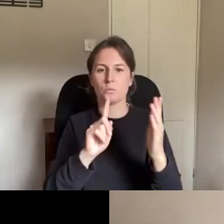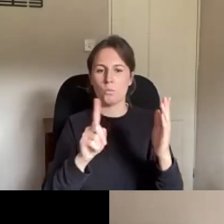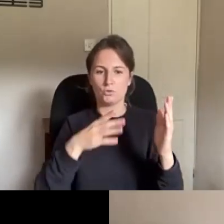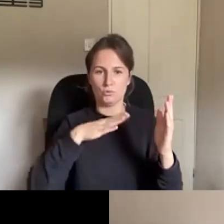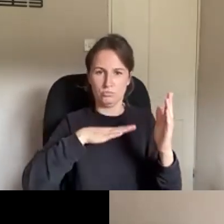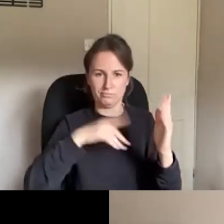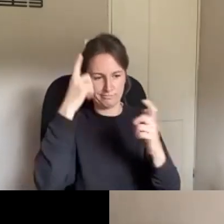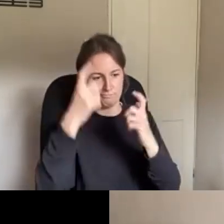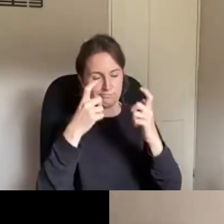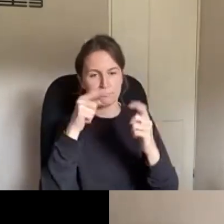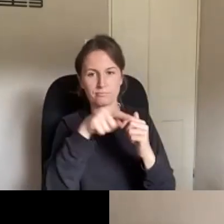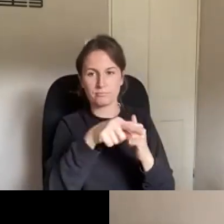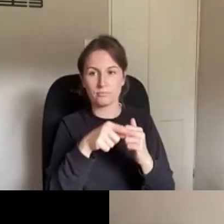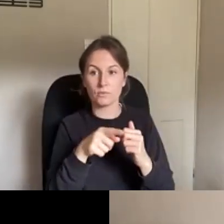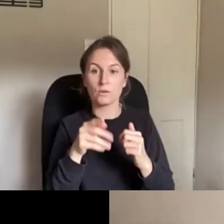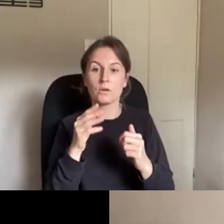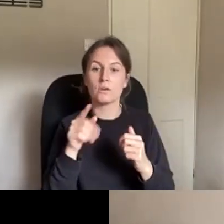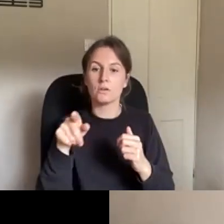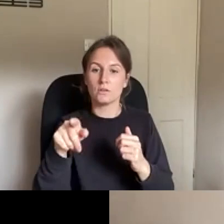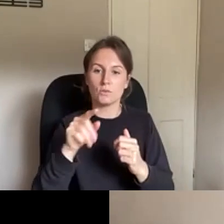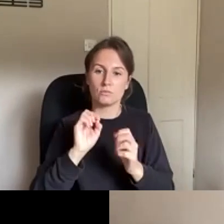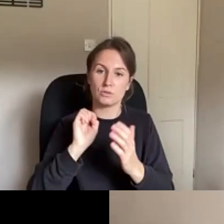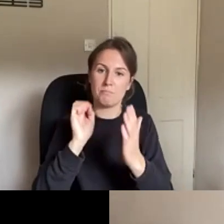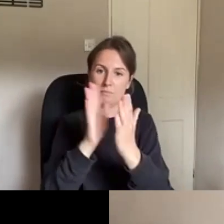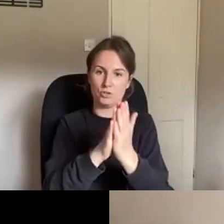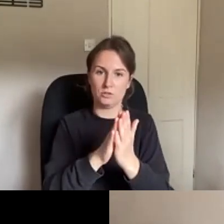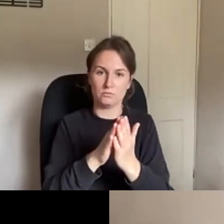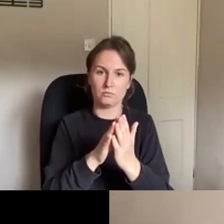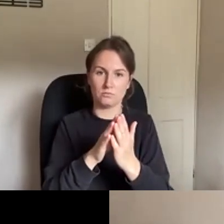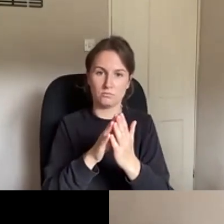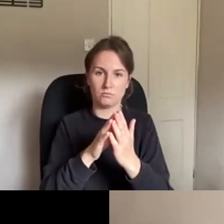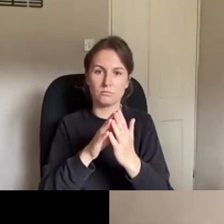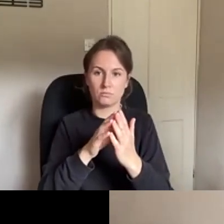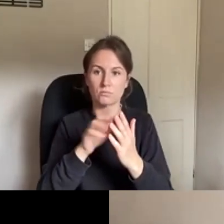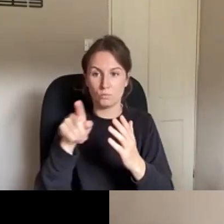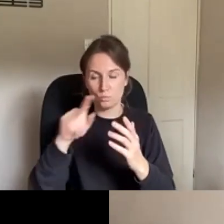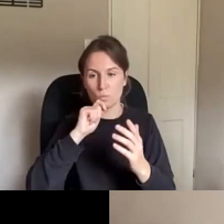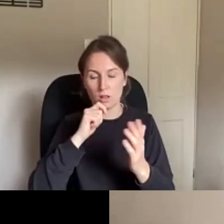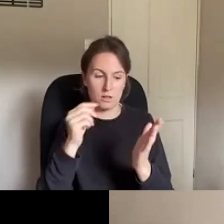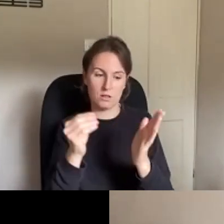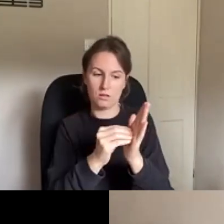When you're completing your submission, that that will be highlighted to you, that that's something that the judges will be considering as well.